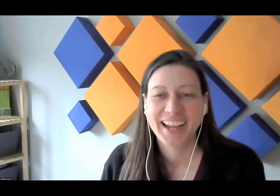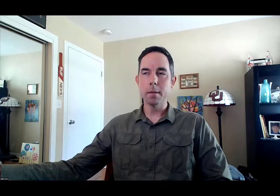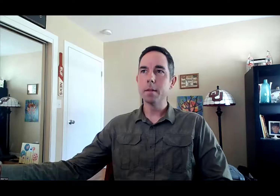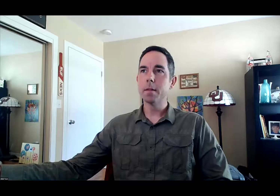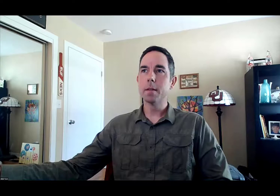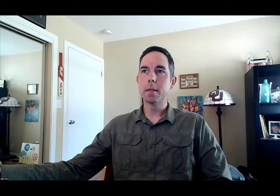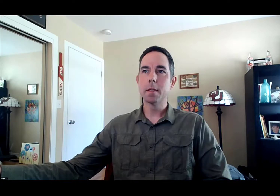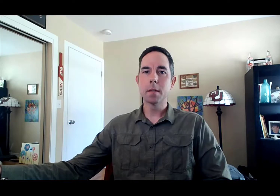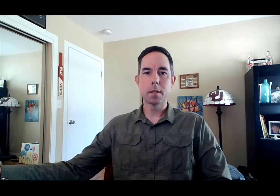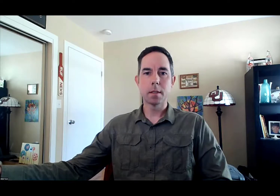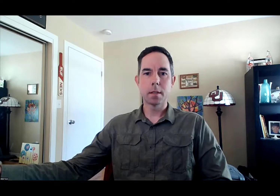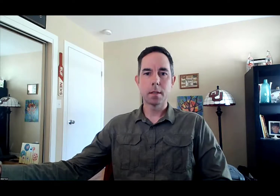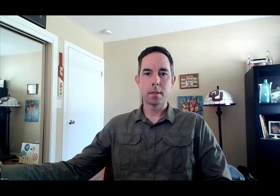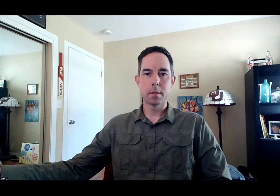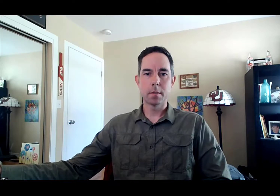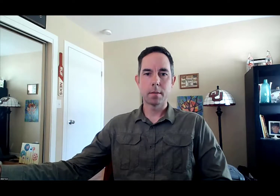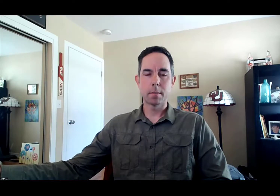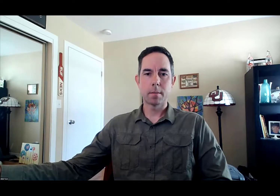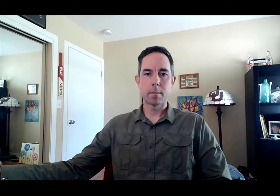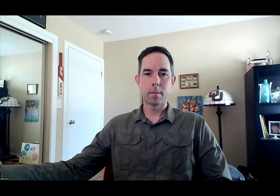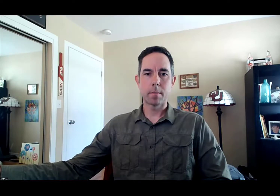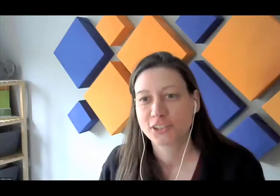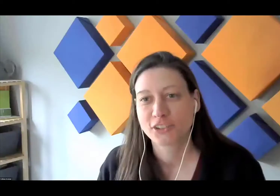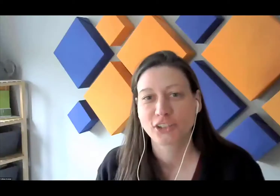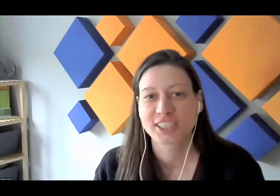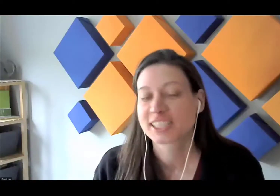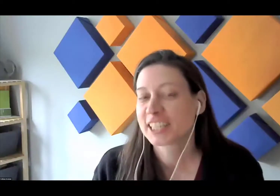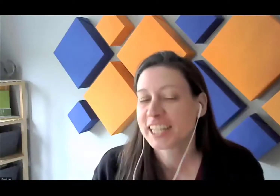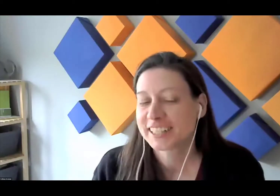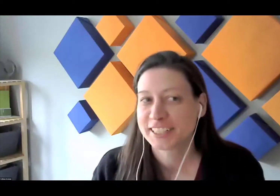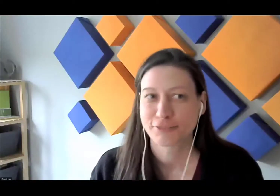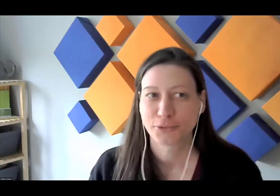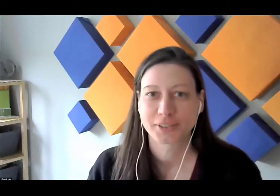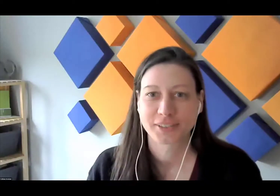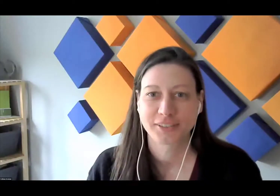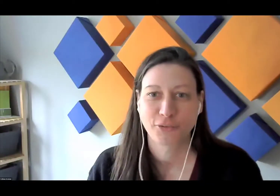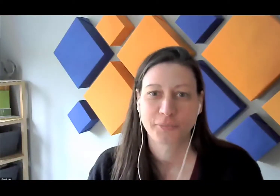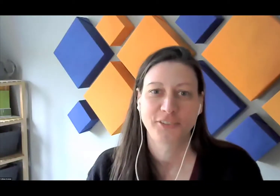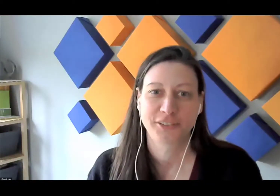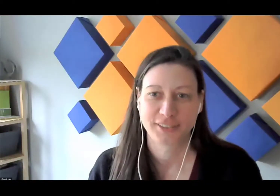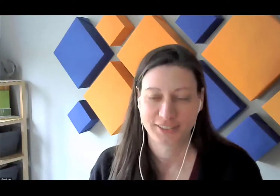Yeah. I have to darken the orange for just slightly for form fields.